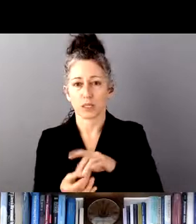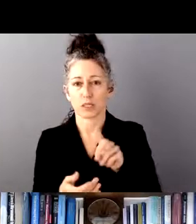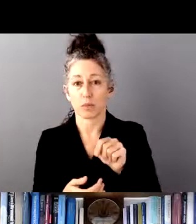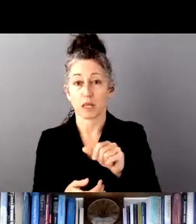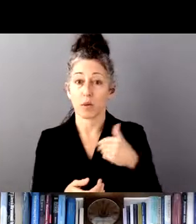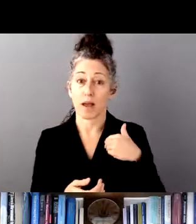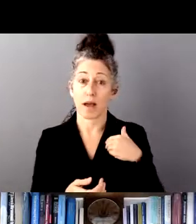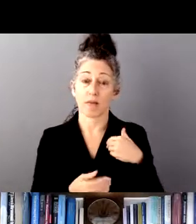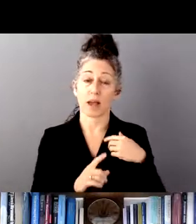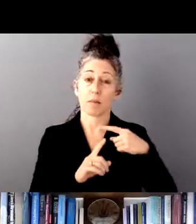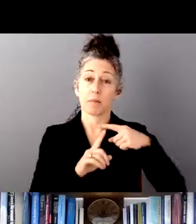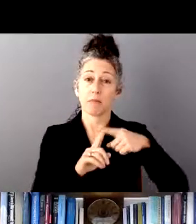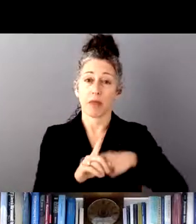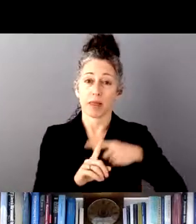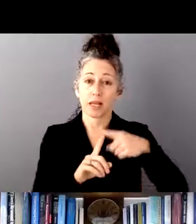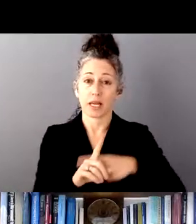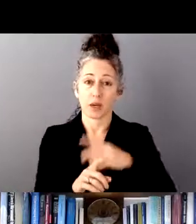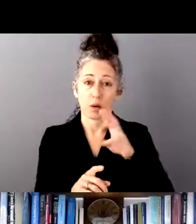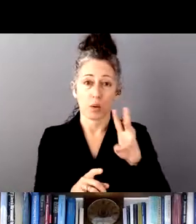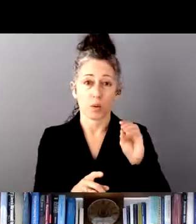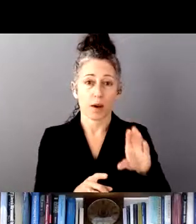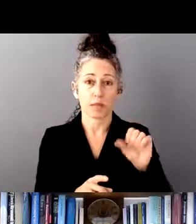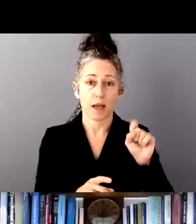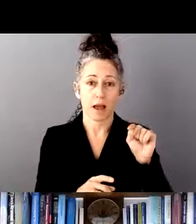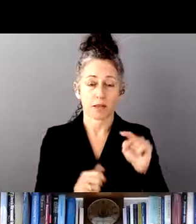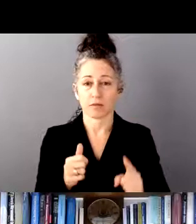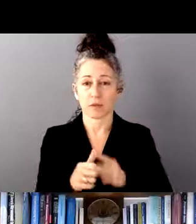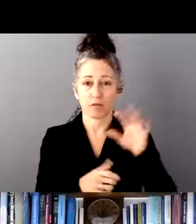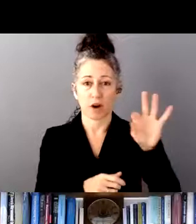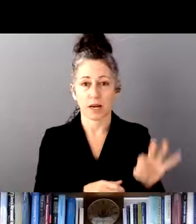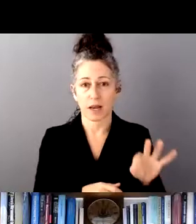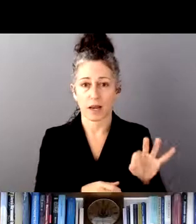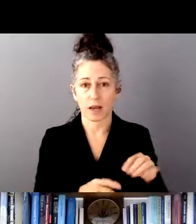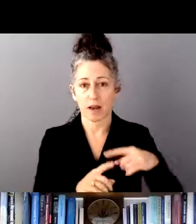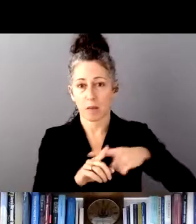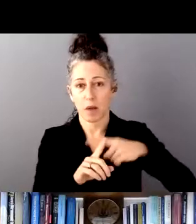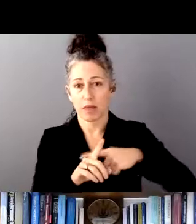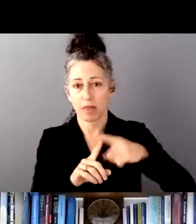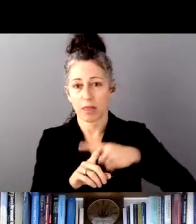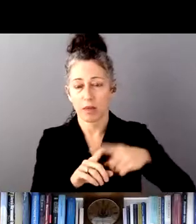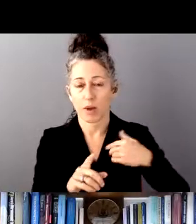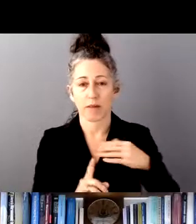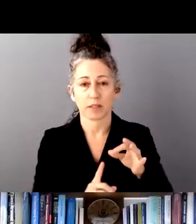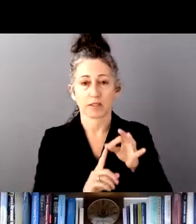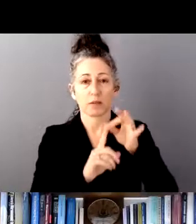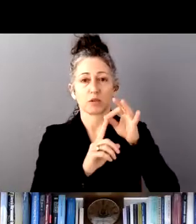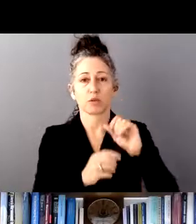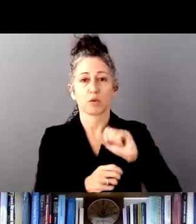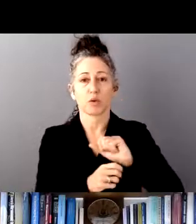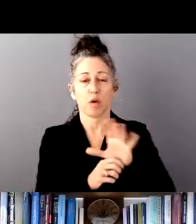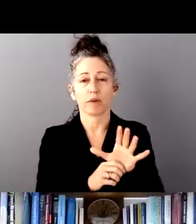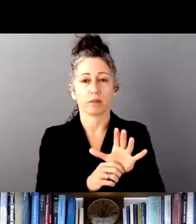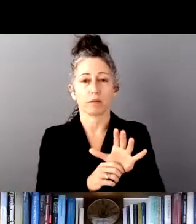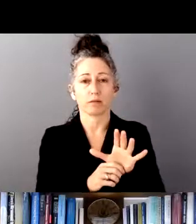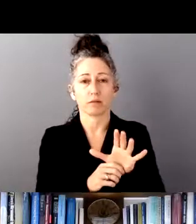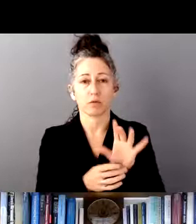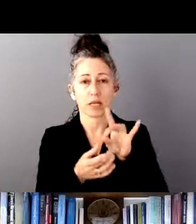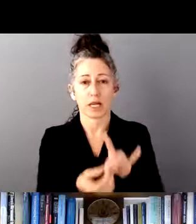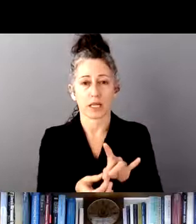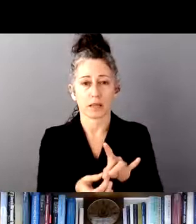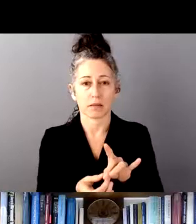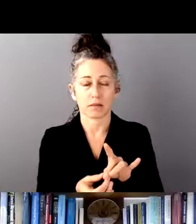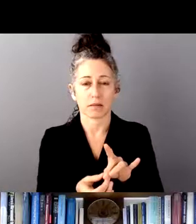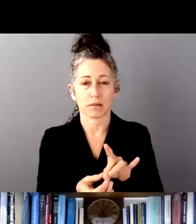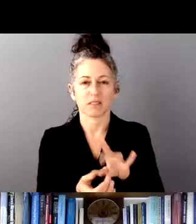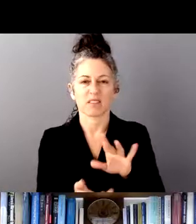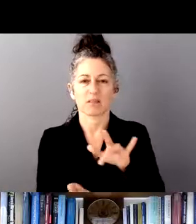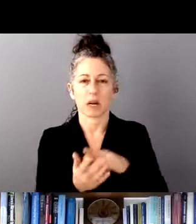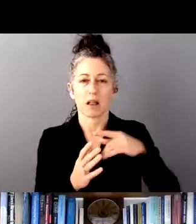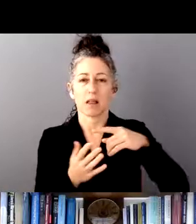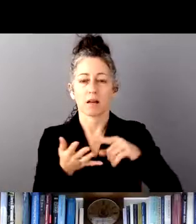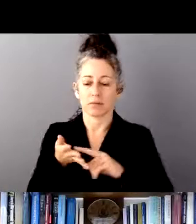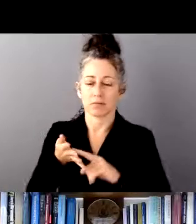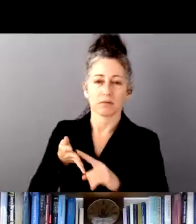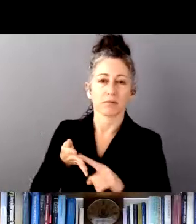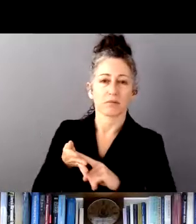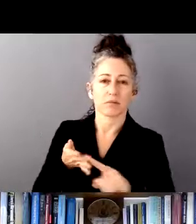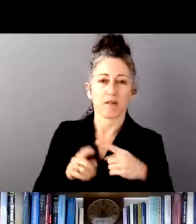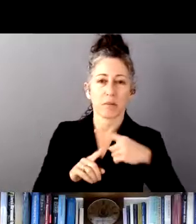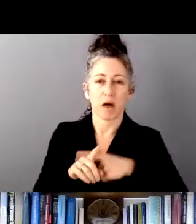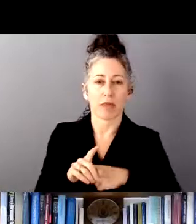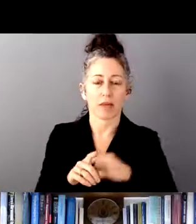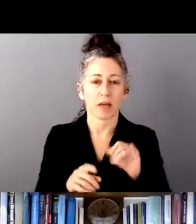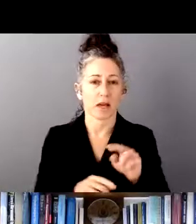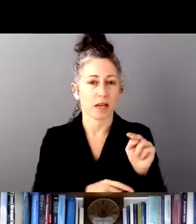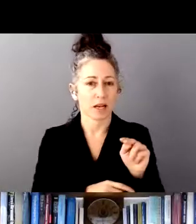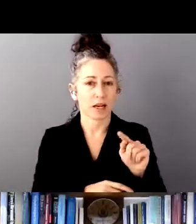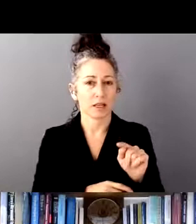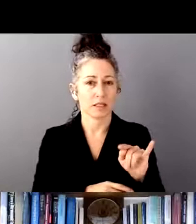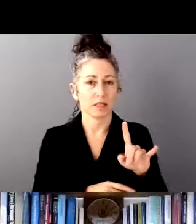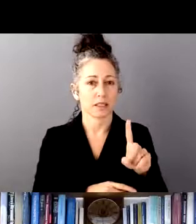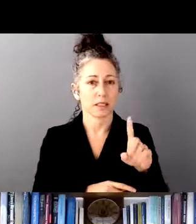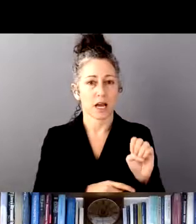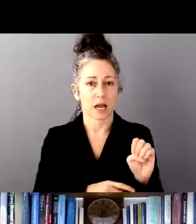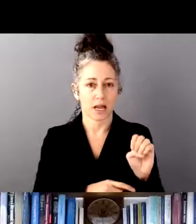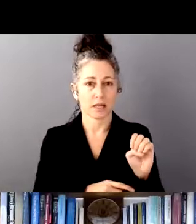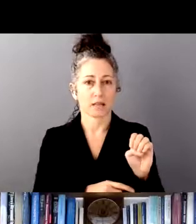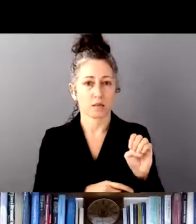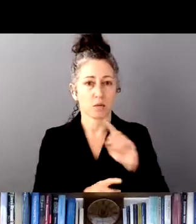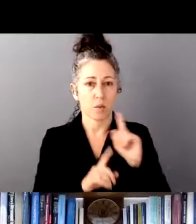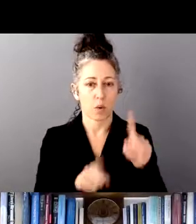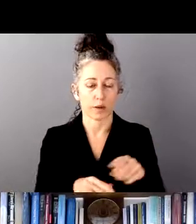with Kessler foundation and the Association of University Centers on Disability, we have our monthly webcast the first Friday of every month, and we've been doing some special COVID-related webcasts around Friday of the mid-month. That's the nTIDE report. If you just